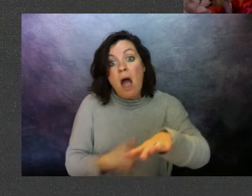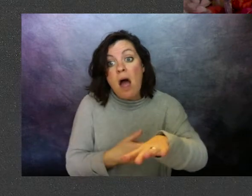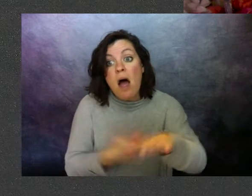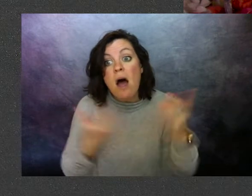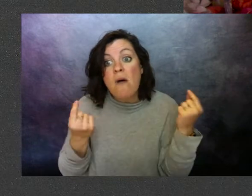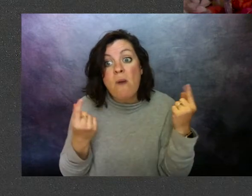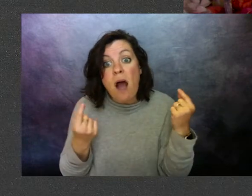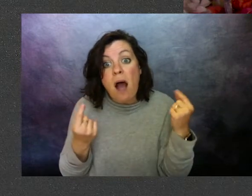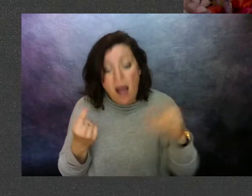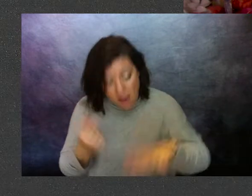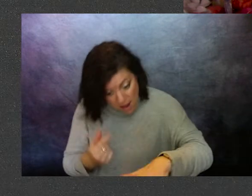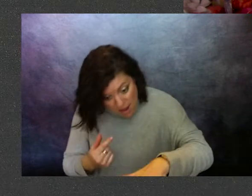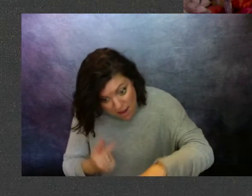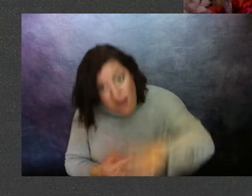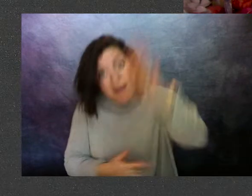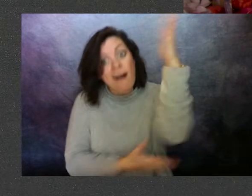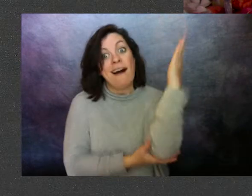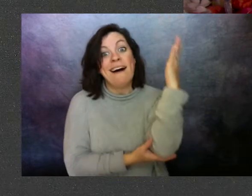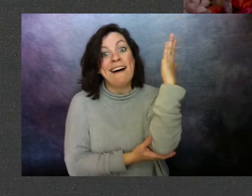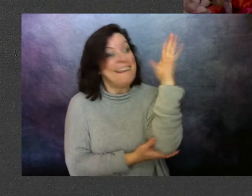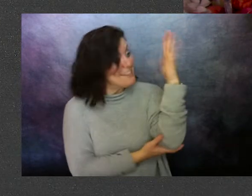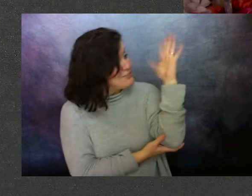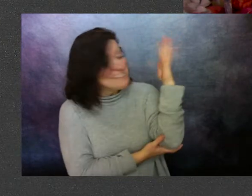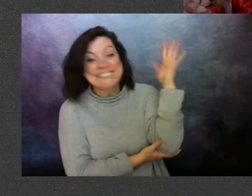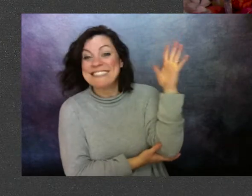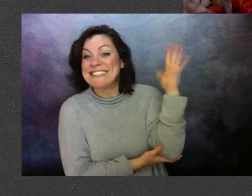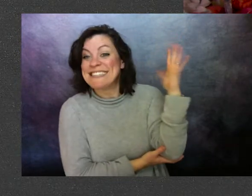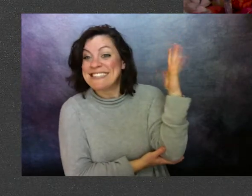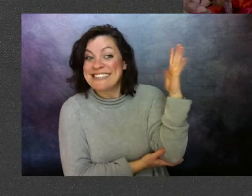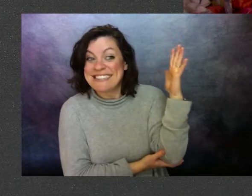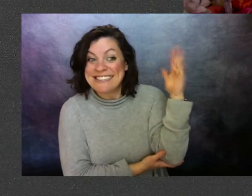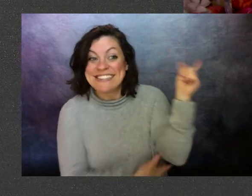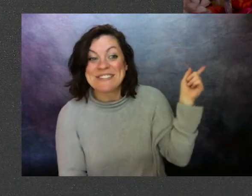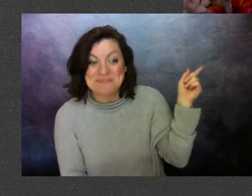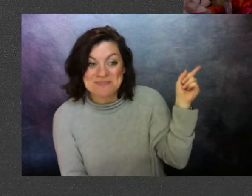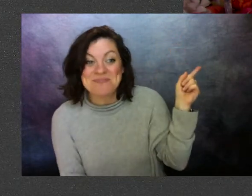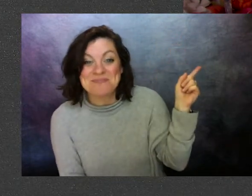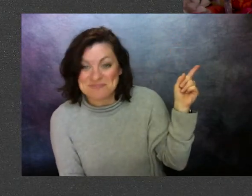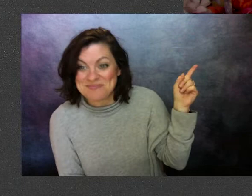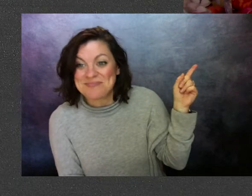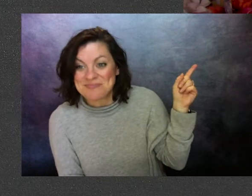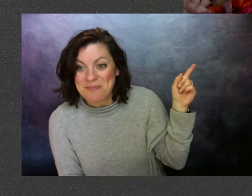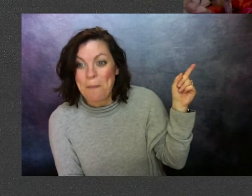as the branches of our tree. So, you're going to trace your hand